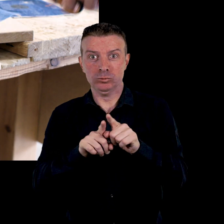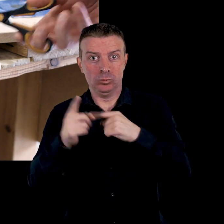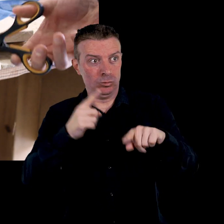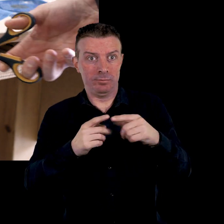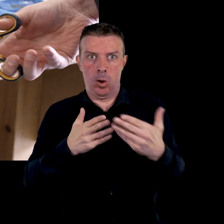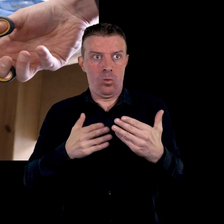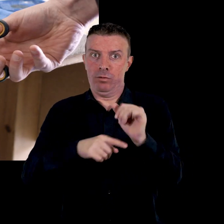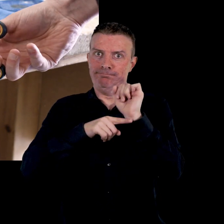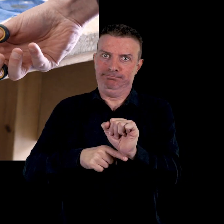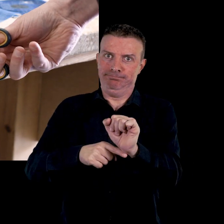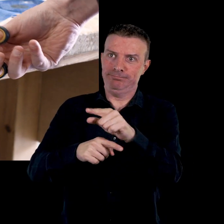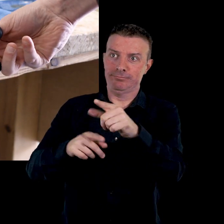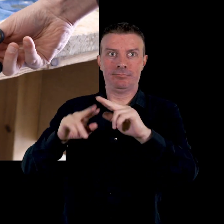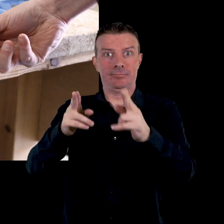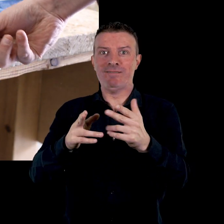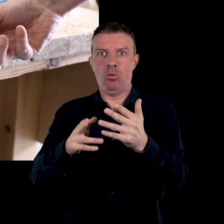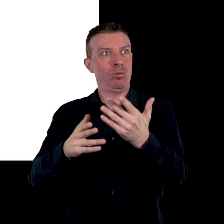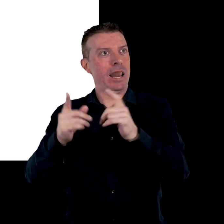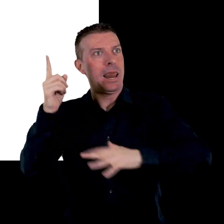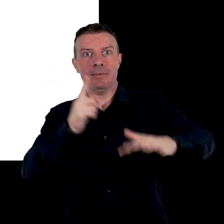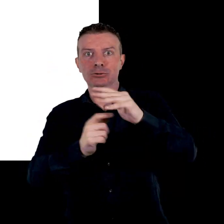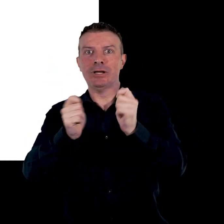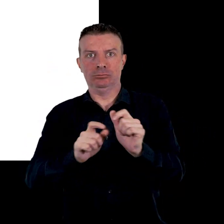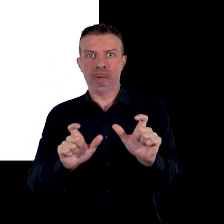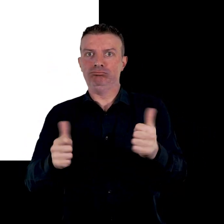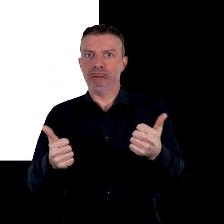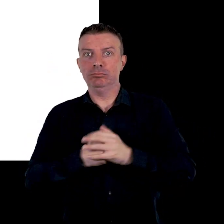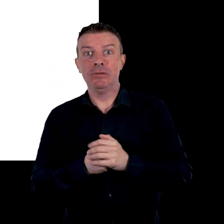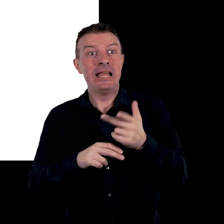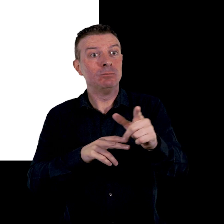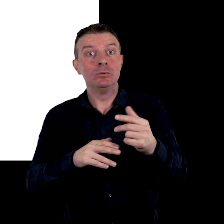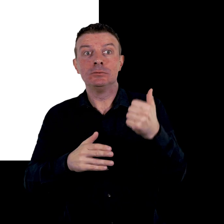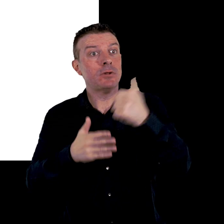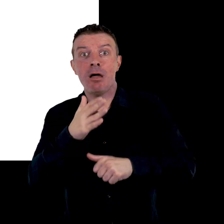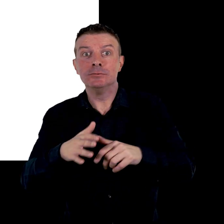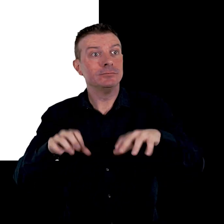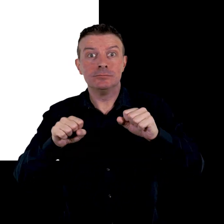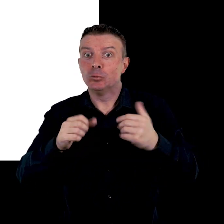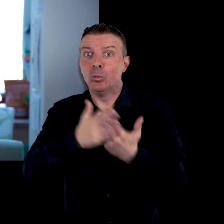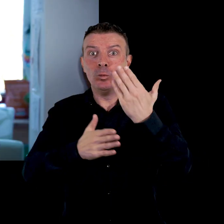but also to make them more resilient to the impacts of climate change. So if you're just starting out in this journey,